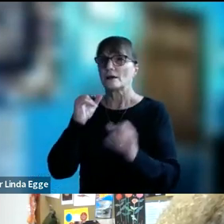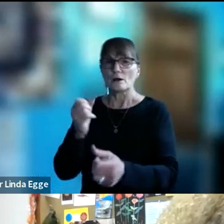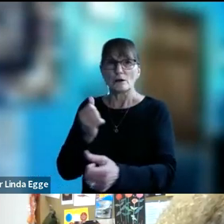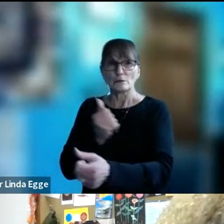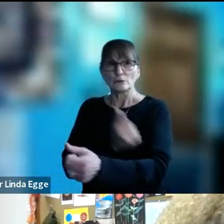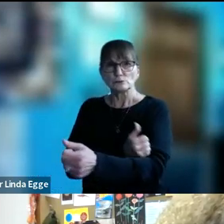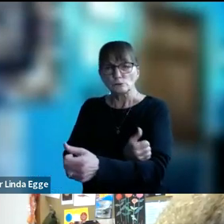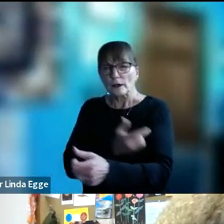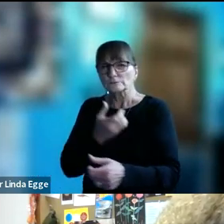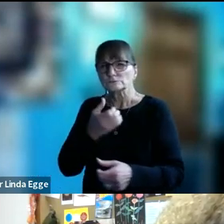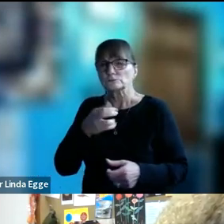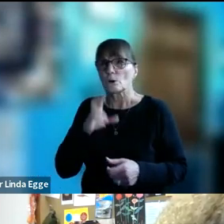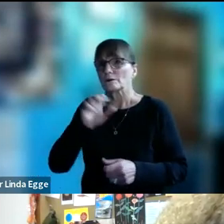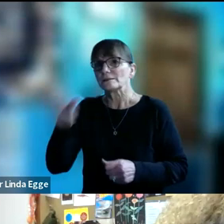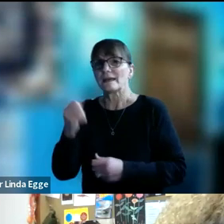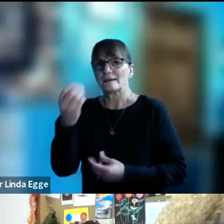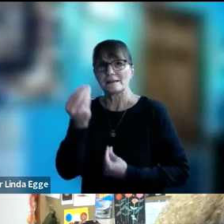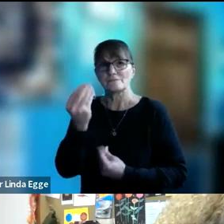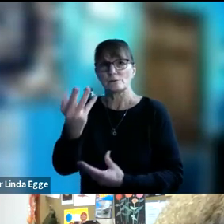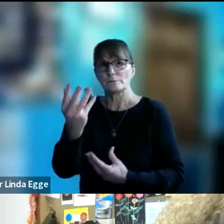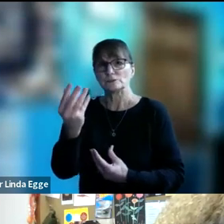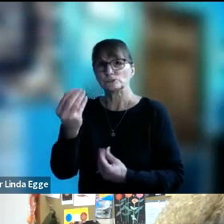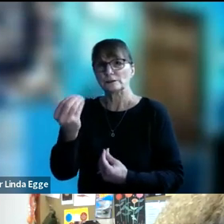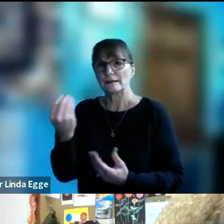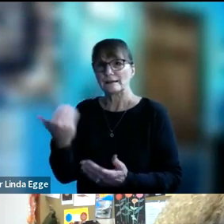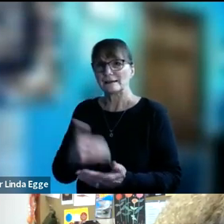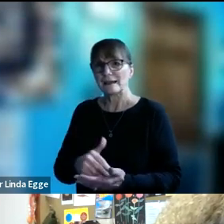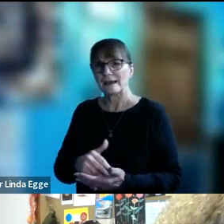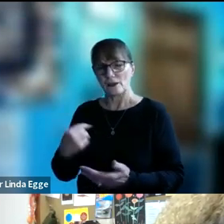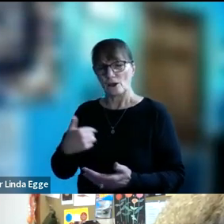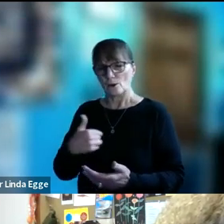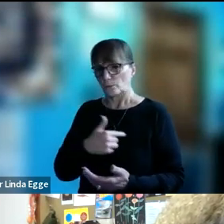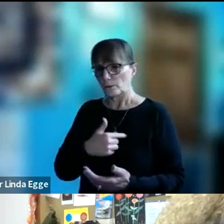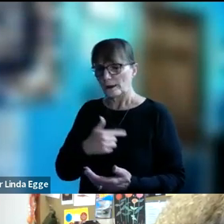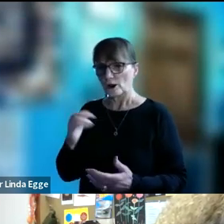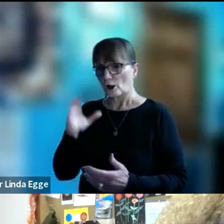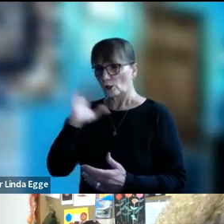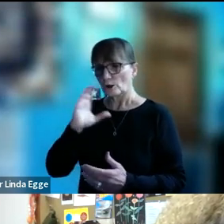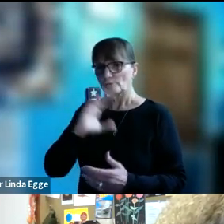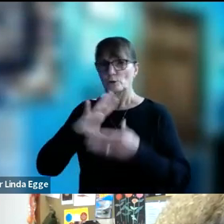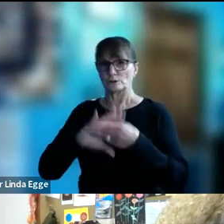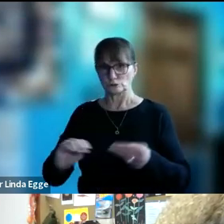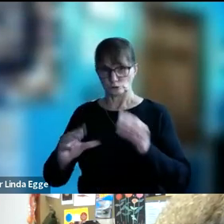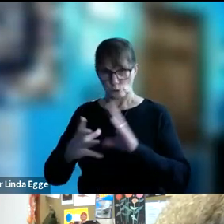Just any information that you're giving. So again, we're sort of looking for the story of this person.